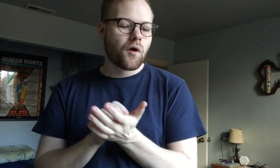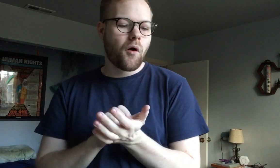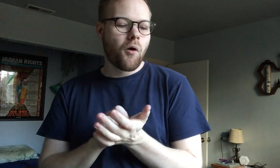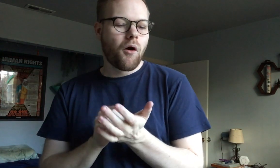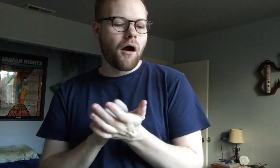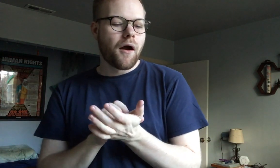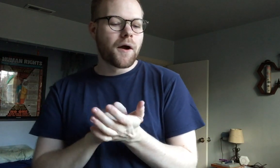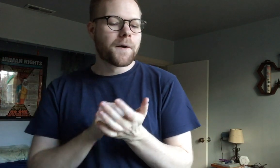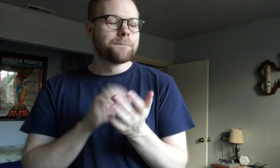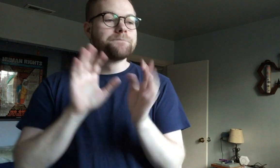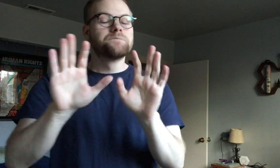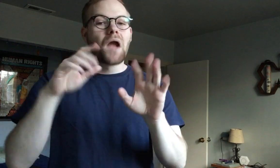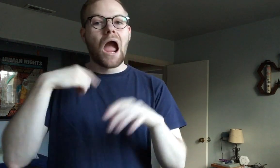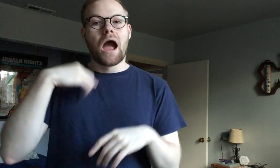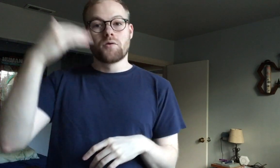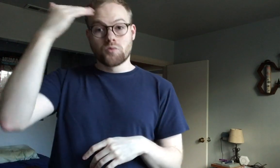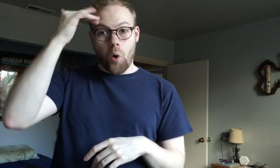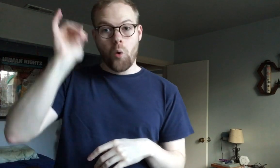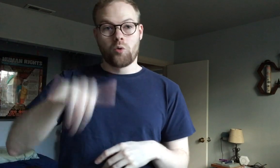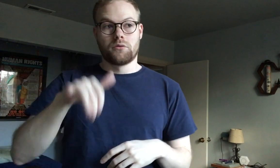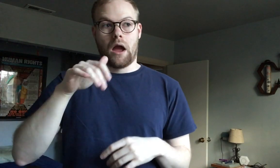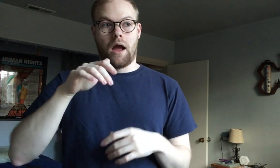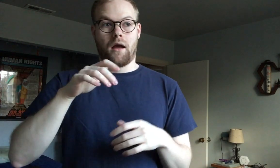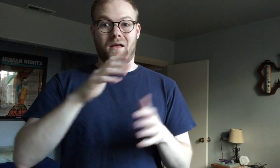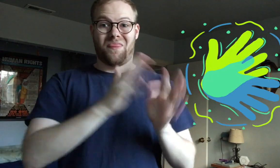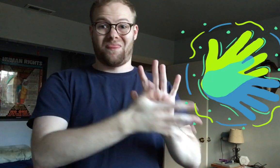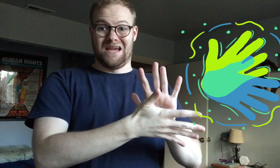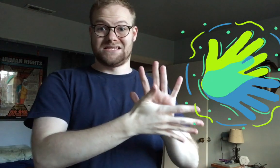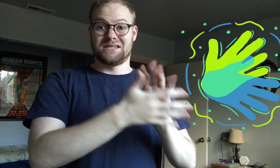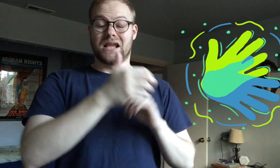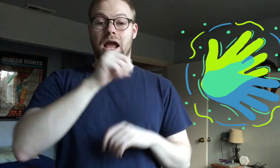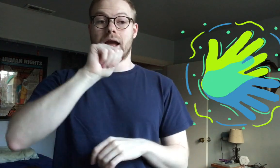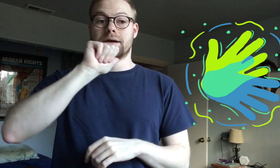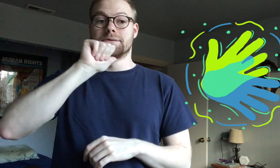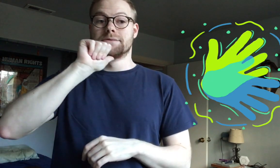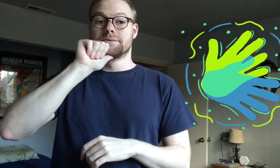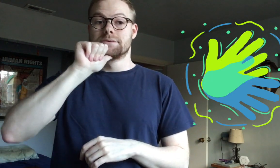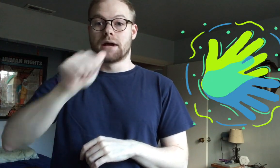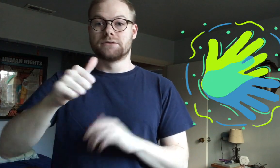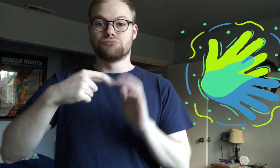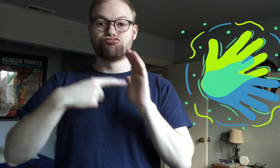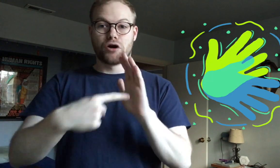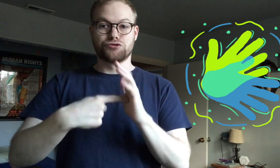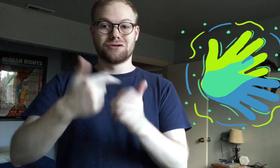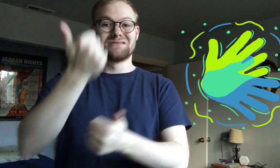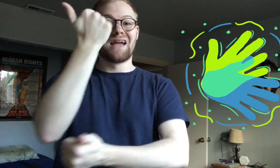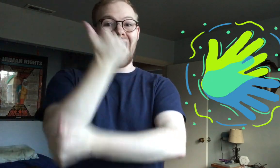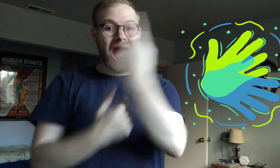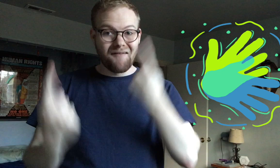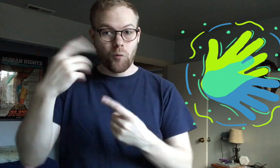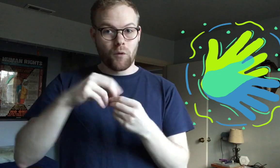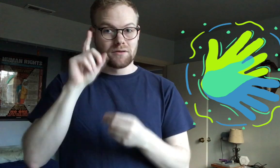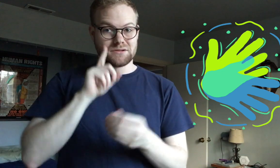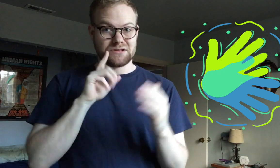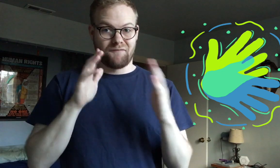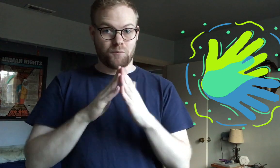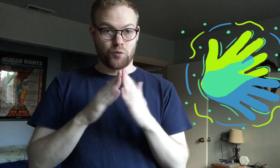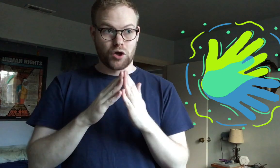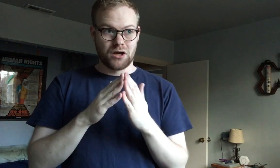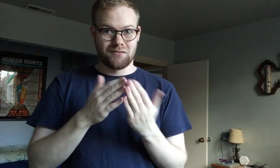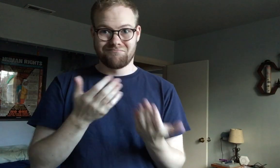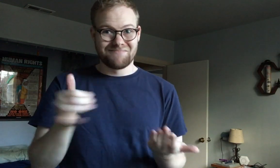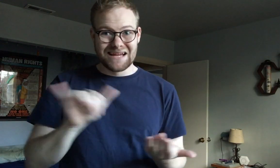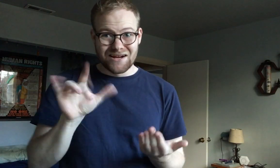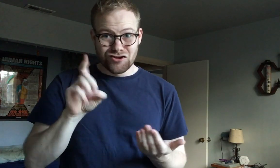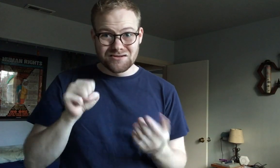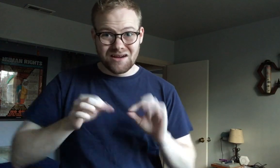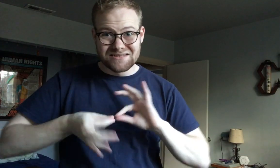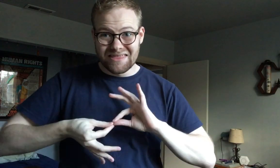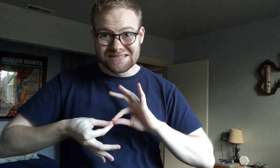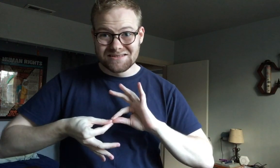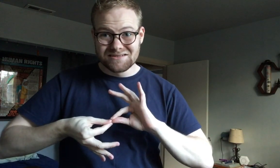So…um… I know that [sign] doesn’t represent everyone in the deaf community. Neither does [interpret].